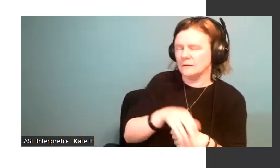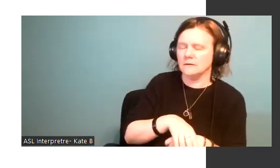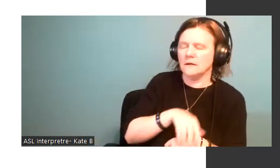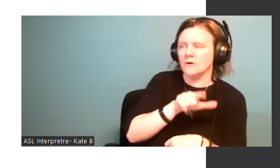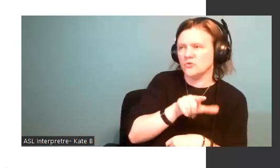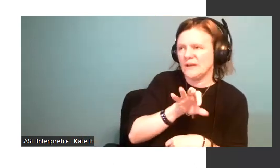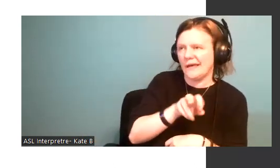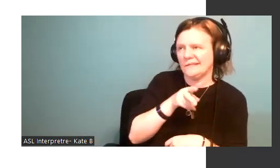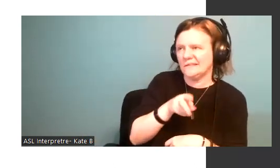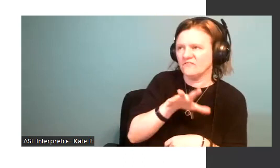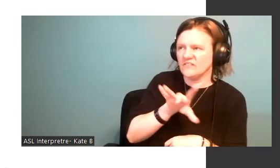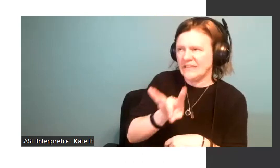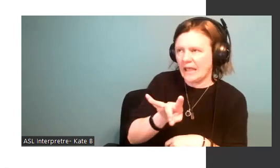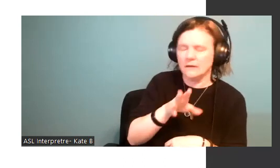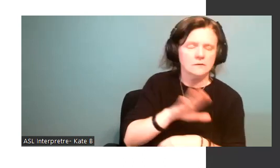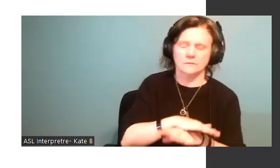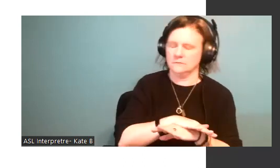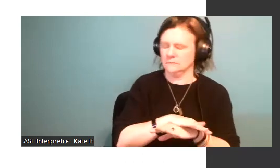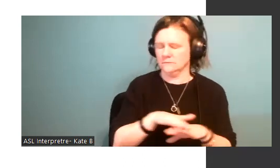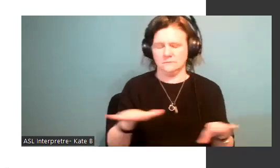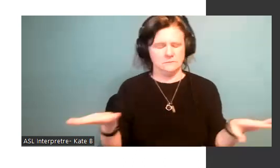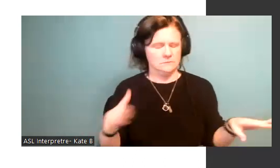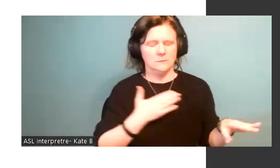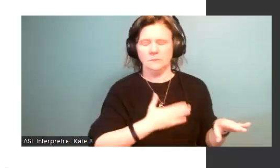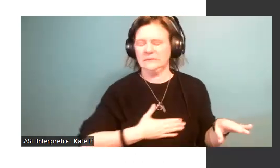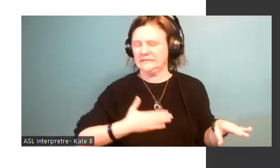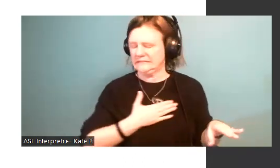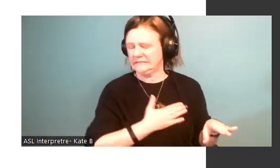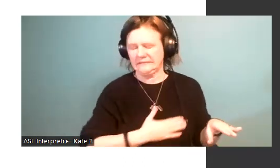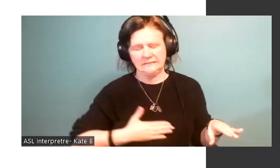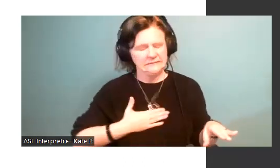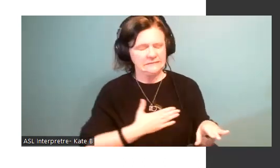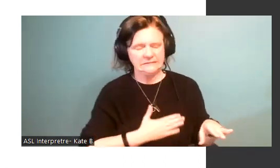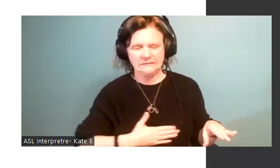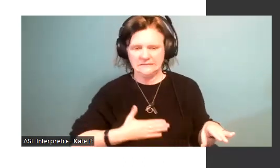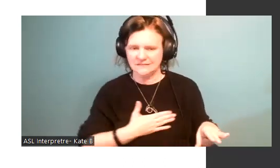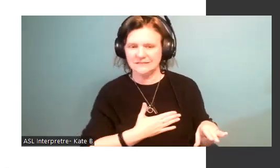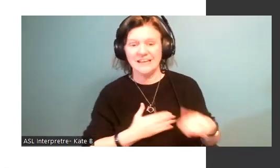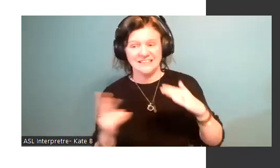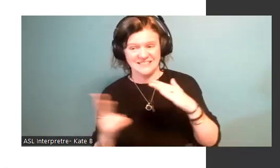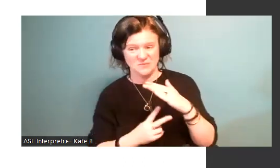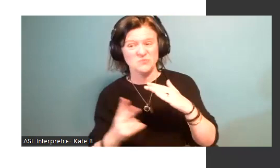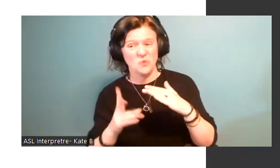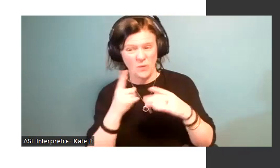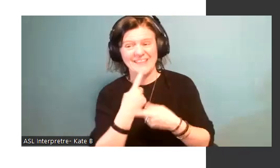have announcerments every five minutes equals role